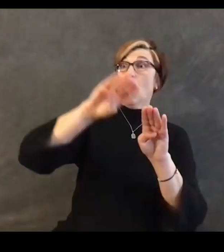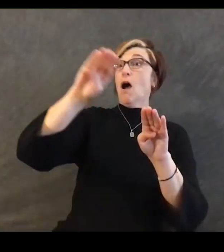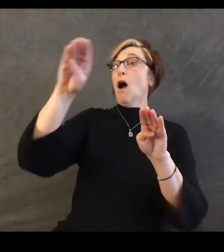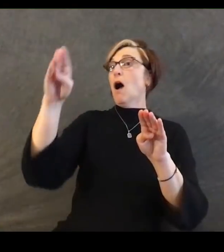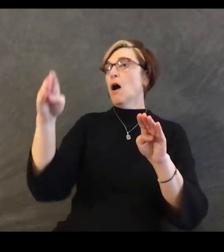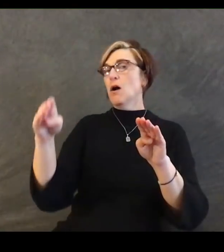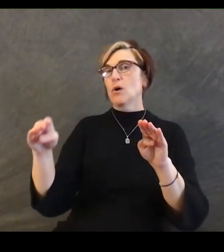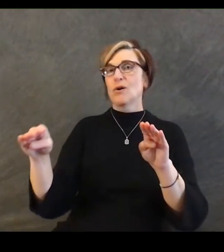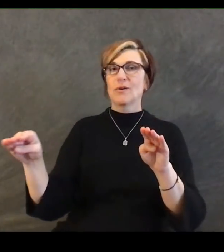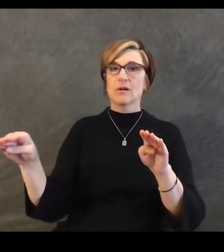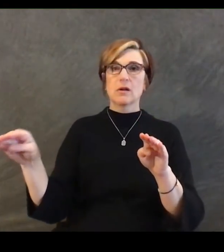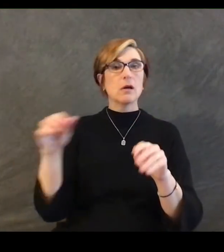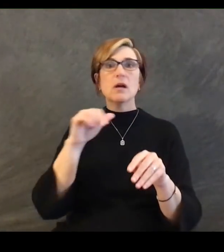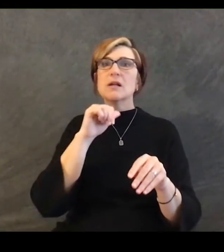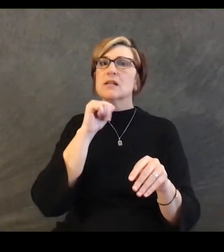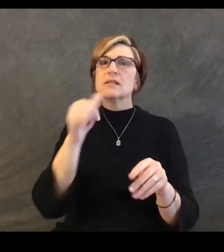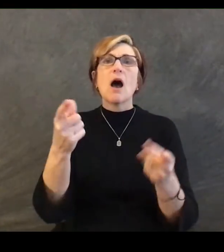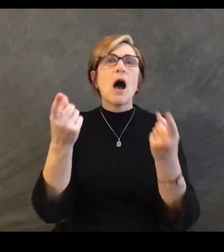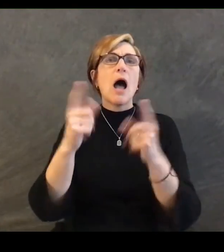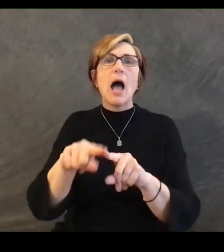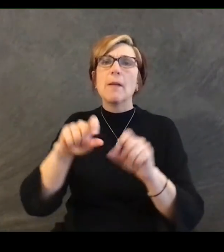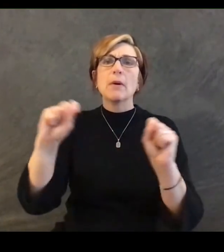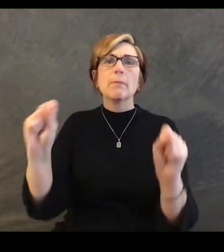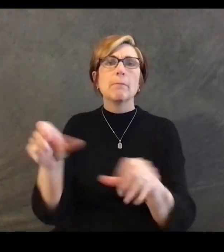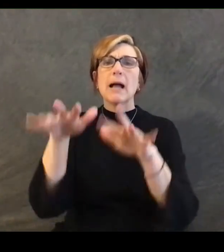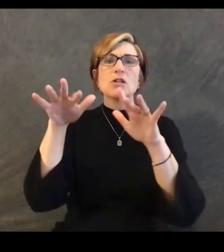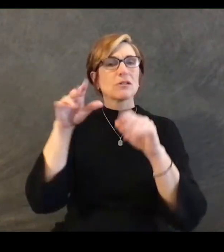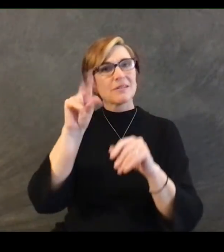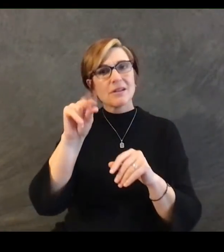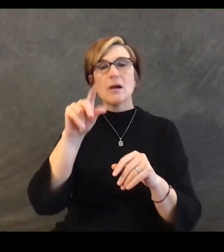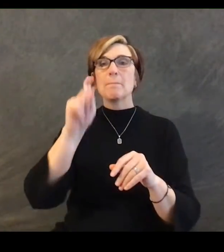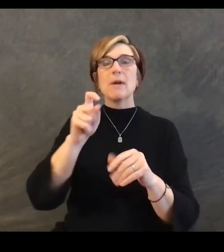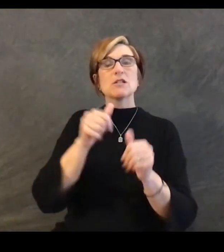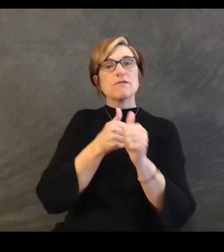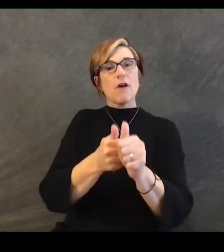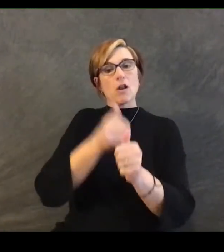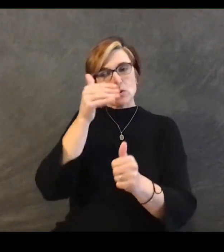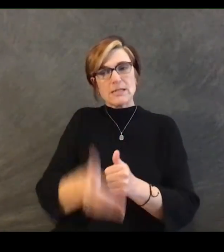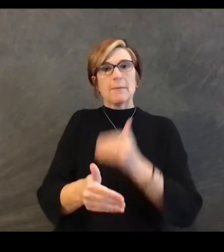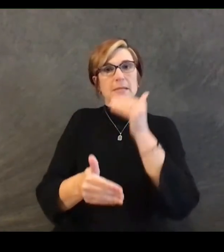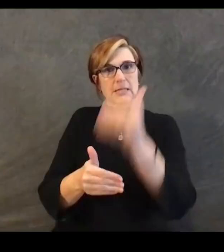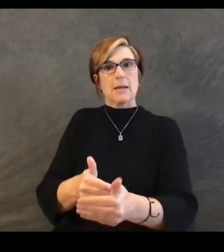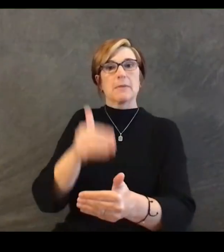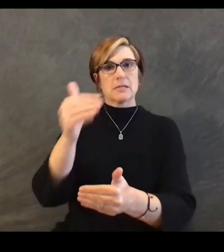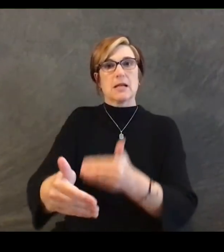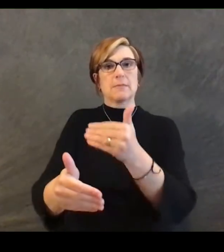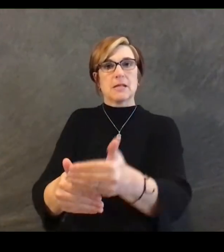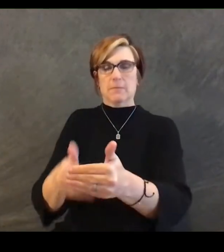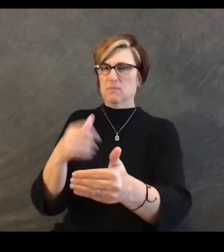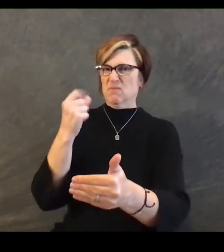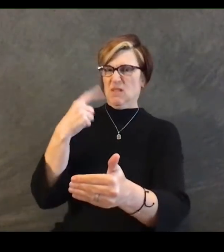it's a stepwise fashion and if I explain the steps which I will you'll see why we